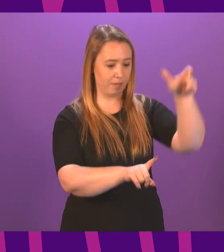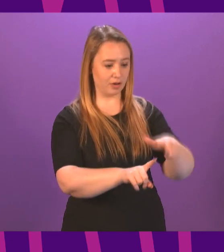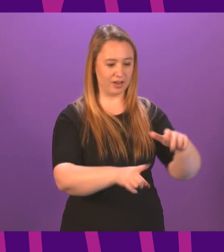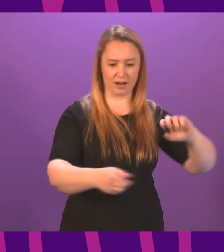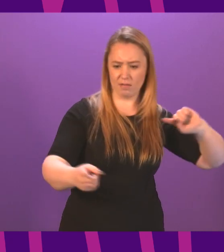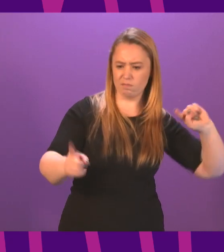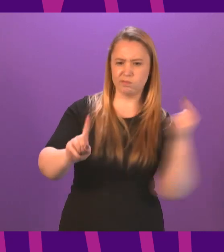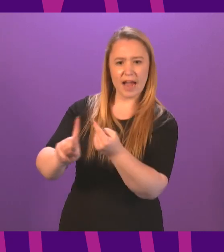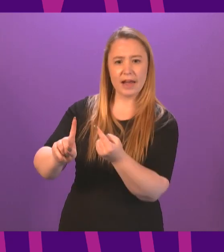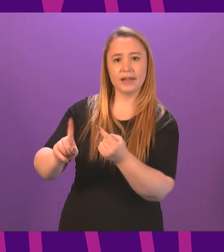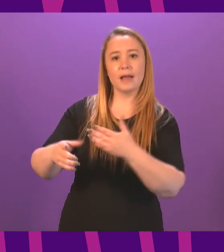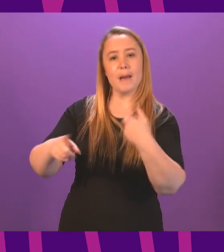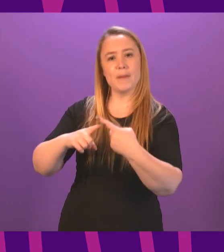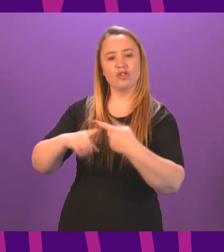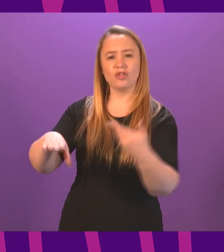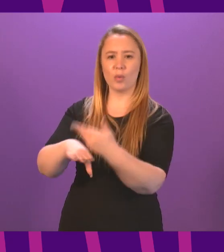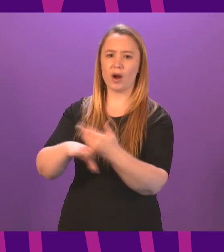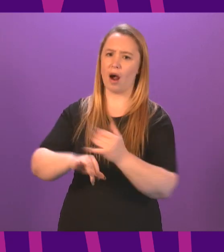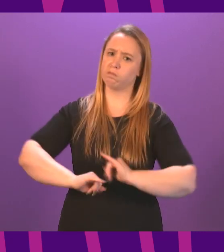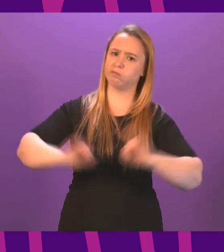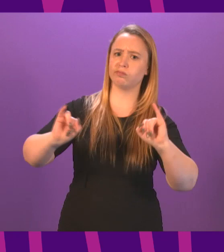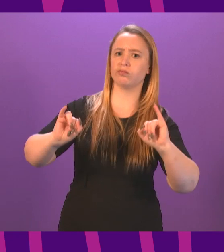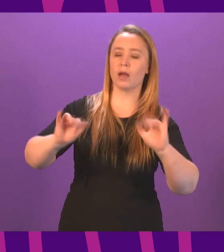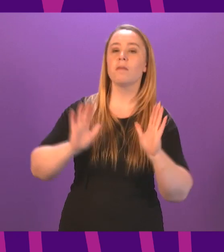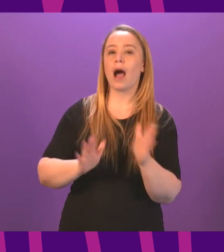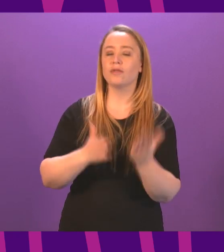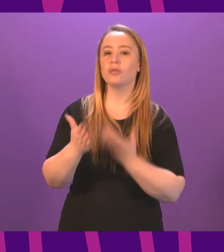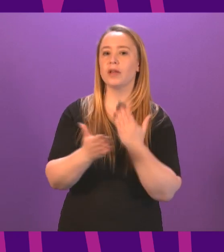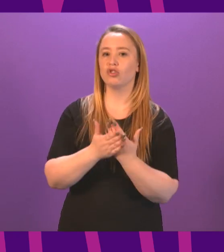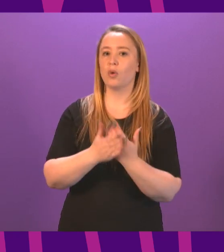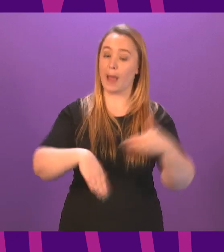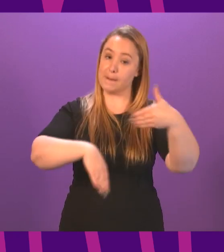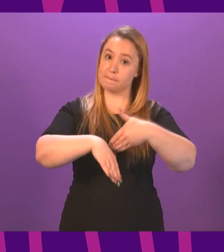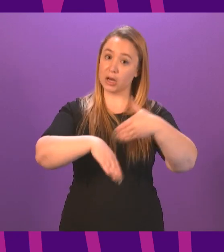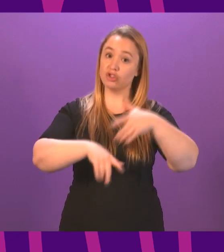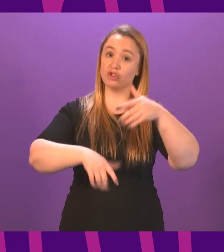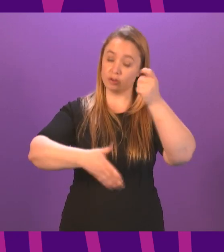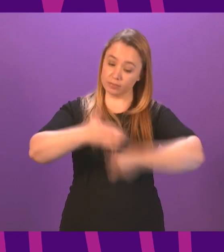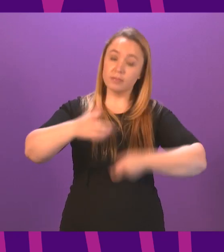right criminal justice policies to punish offenders and also contribute towards rehabilitation